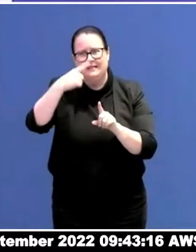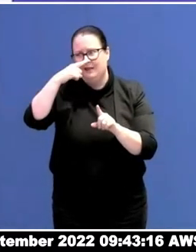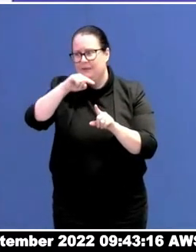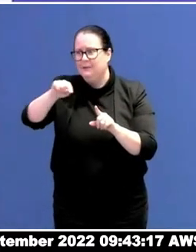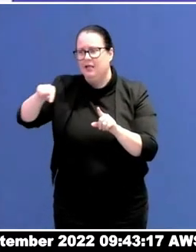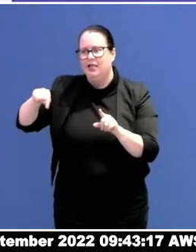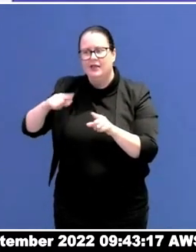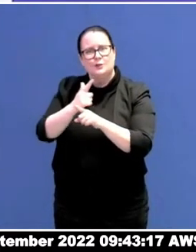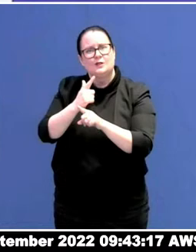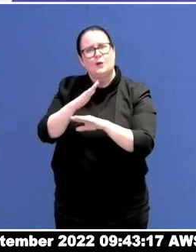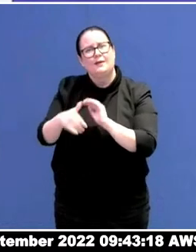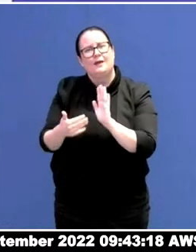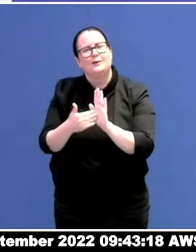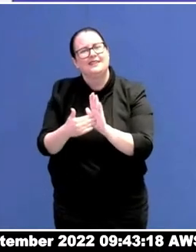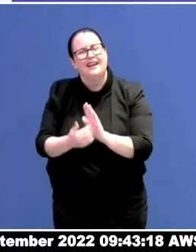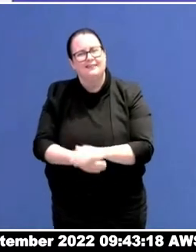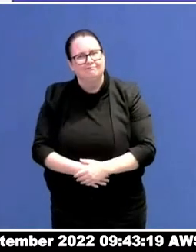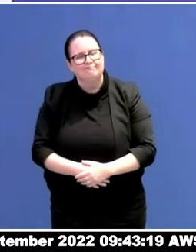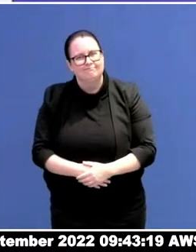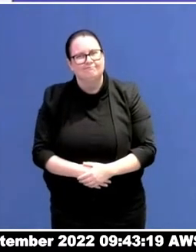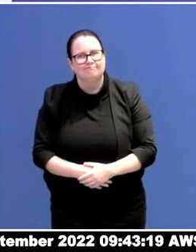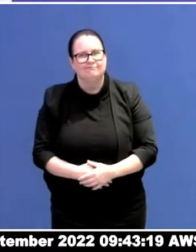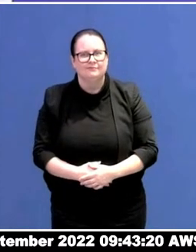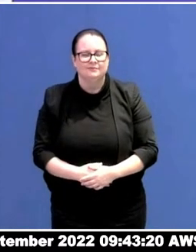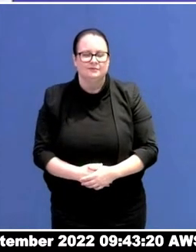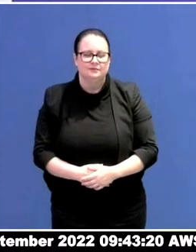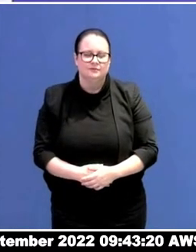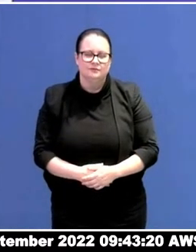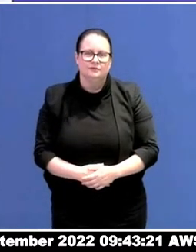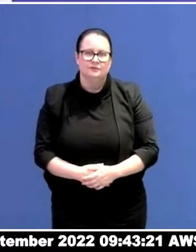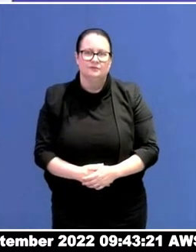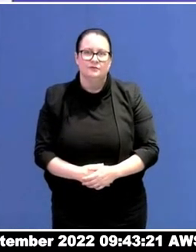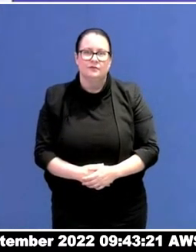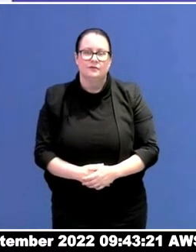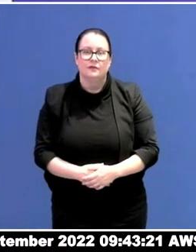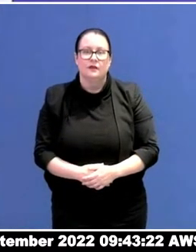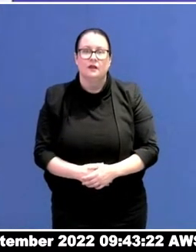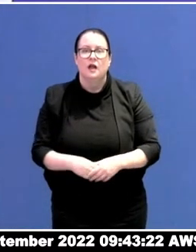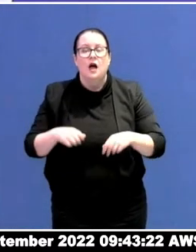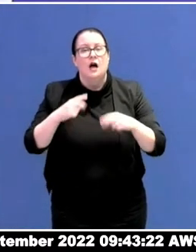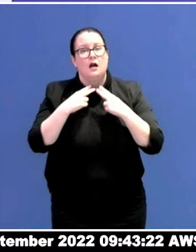Chair, might we have a short adjournment whilst we prepare the next